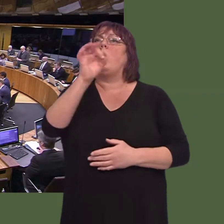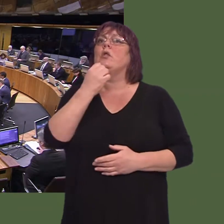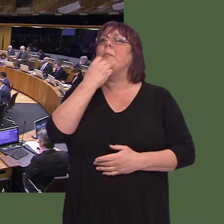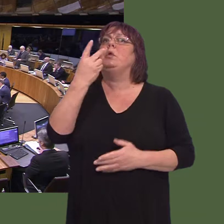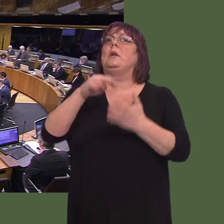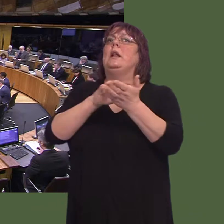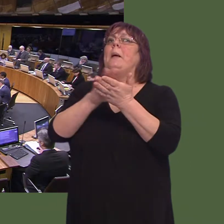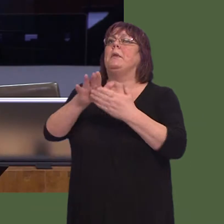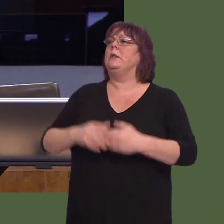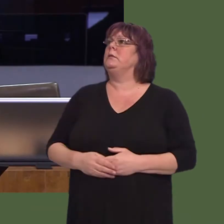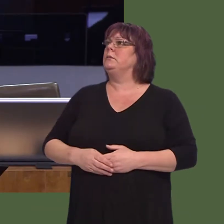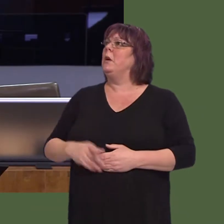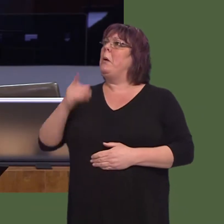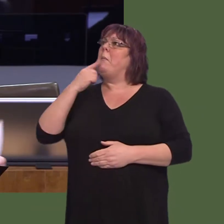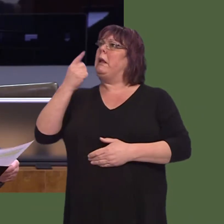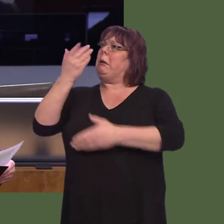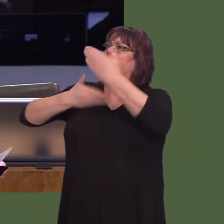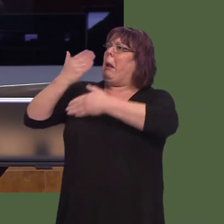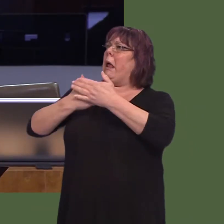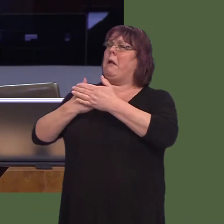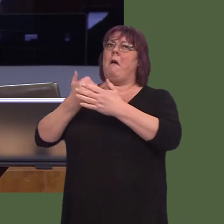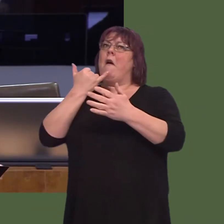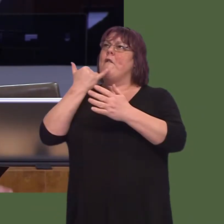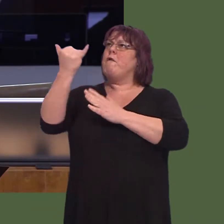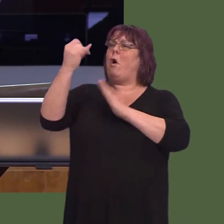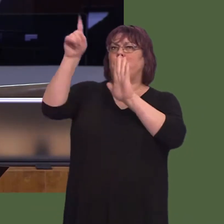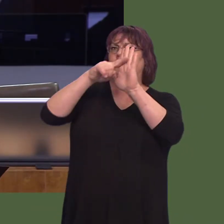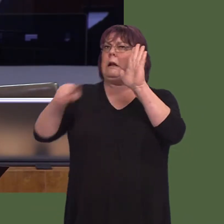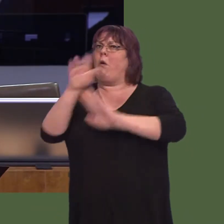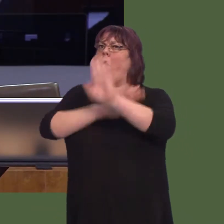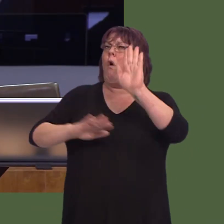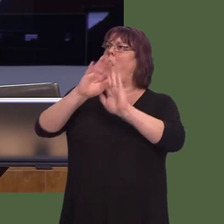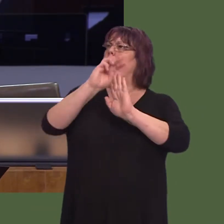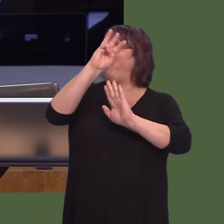Will the First Minister make a statement on mobile phone coverage in Mid and West Wales? OAQ51634 Carwyn Jones AM: We recognise the ever-growing